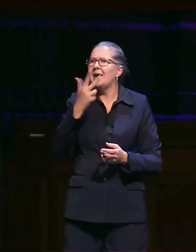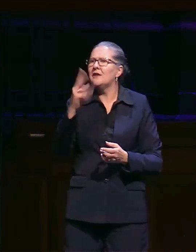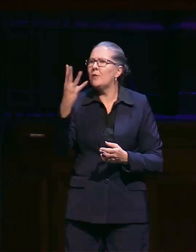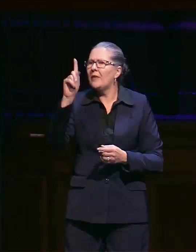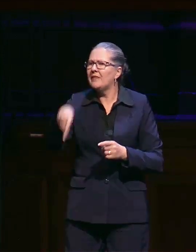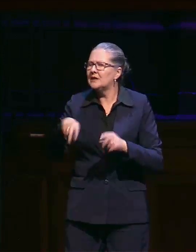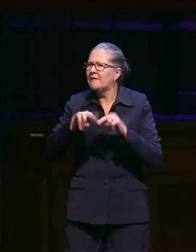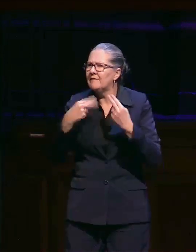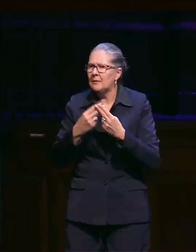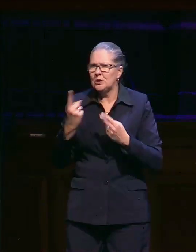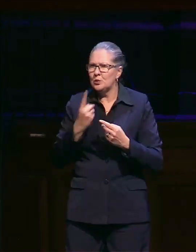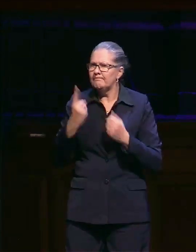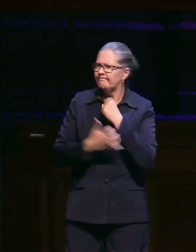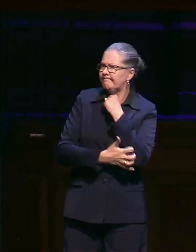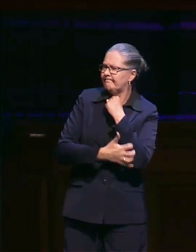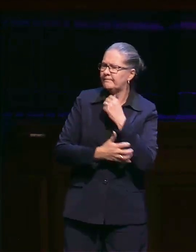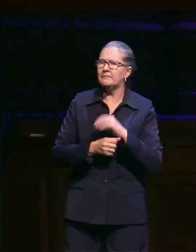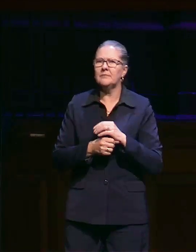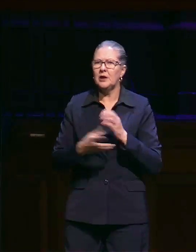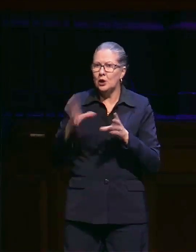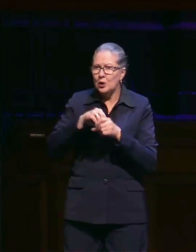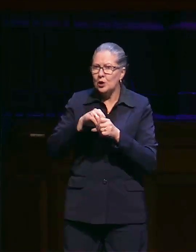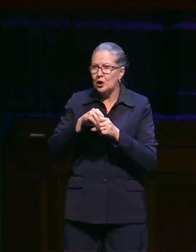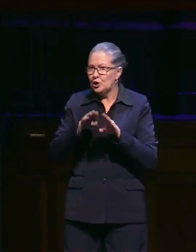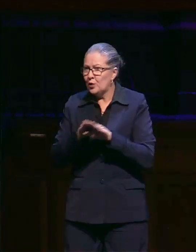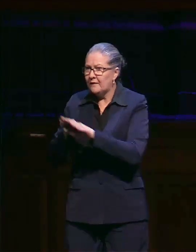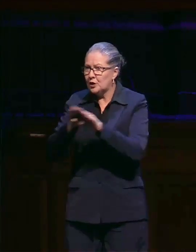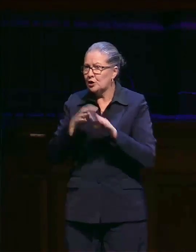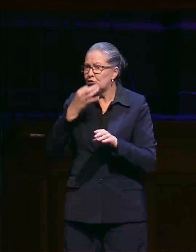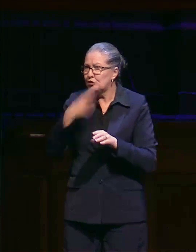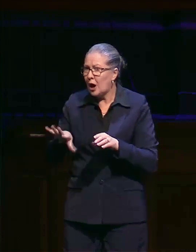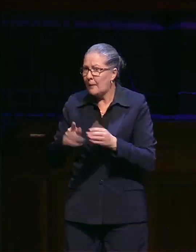families in need it includes a universal child payment in year one a winter